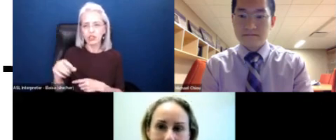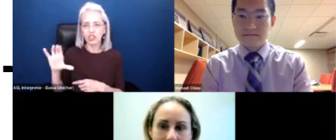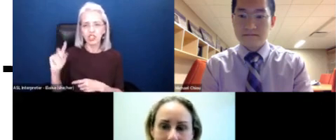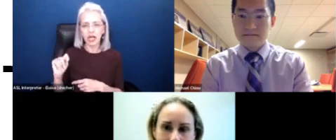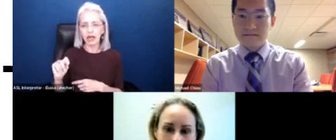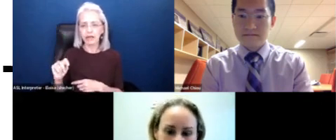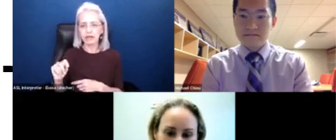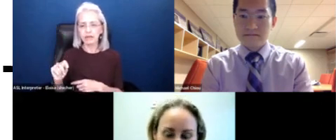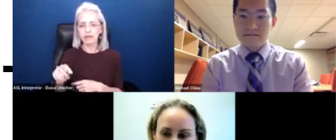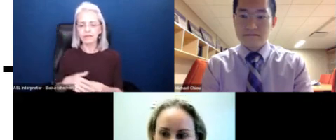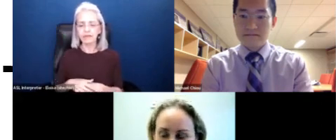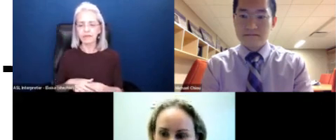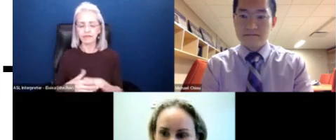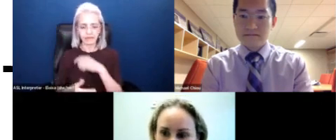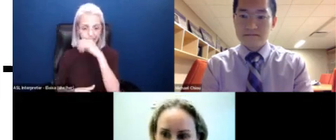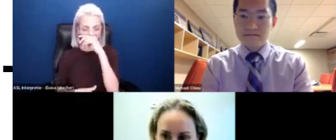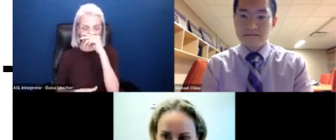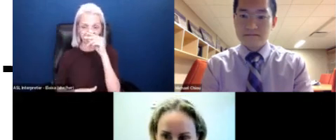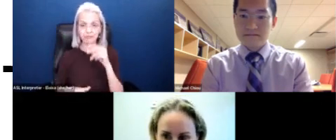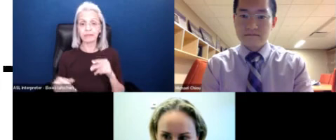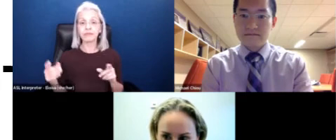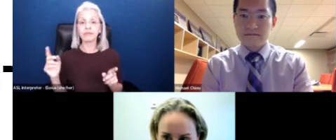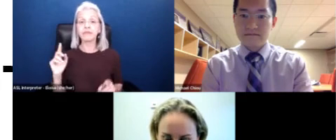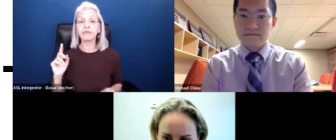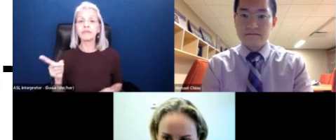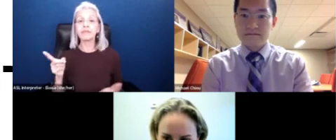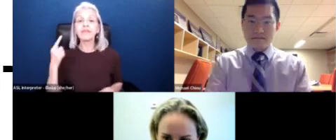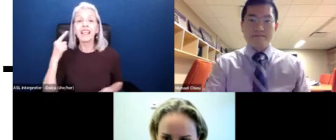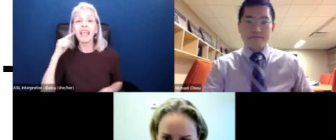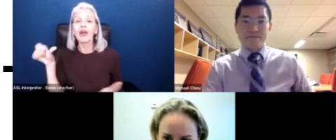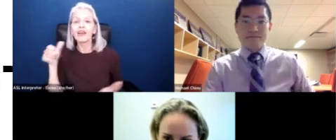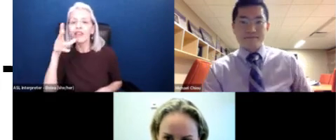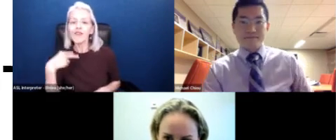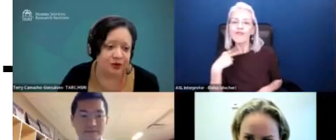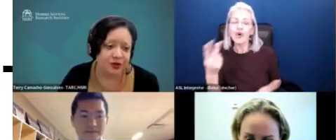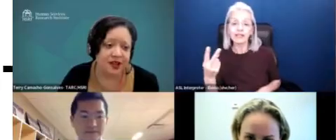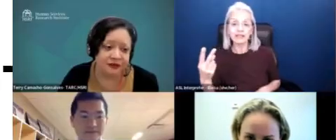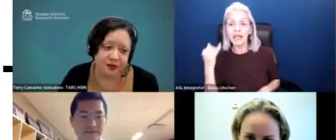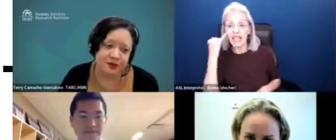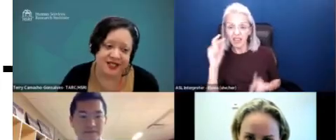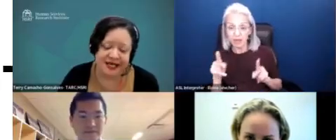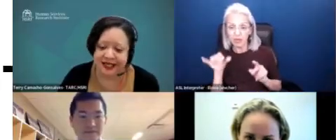Terry Camacho-Gonsalves: If people can stay on for a few minutes, we have an evaluation pol poll at the end. And we would love for people to take